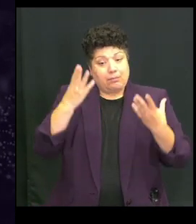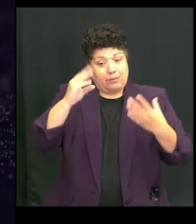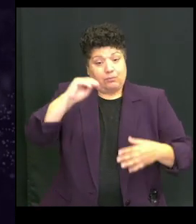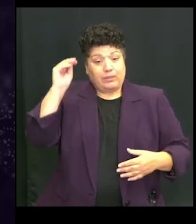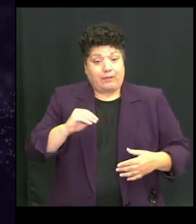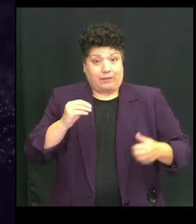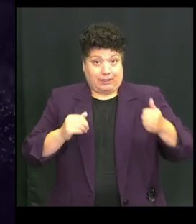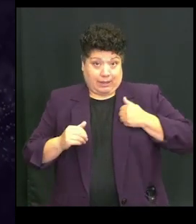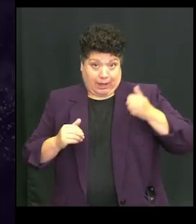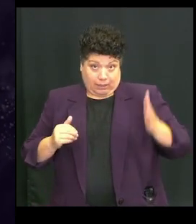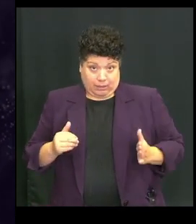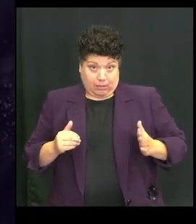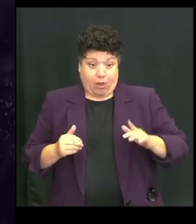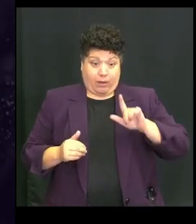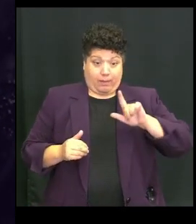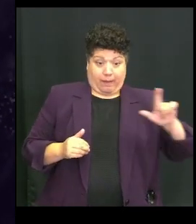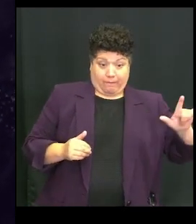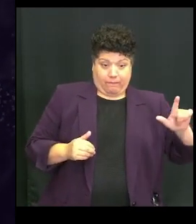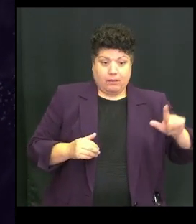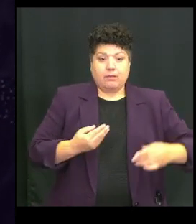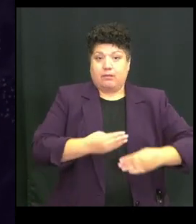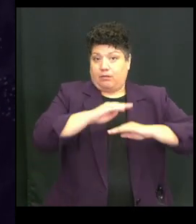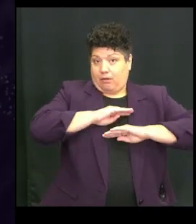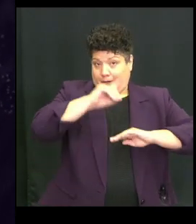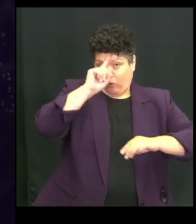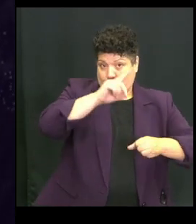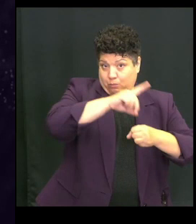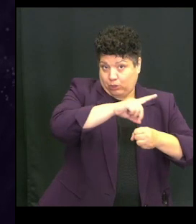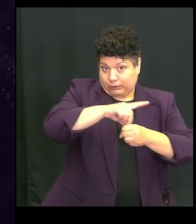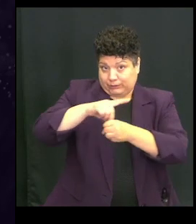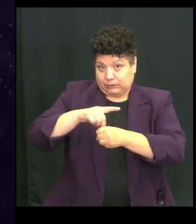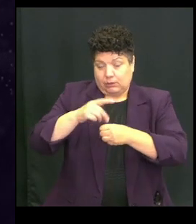that are satisfied with democracy across different levels of ideology.